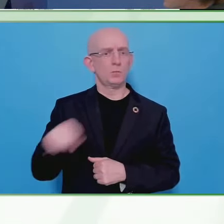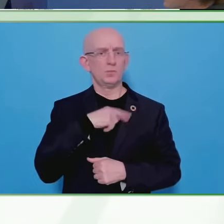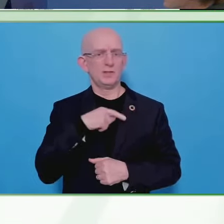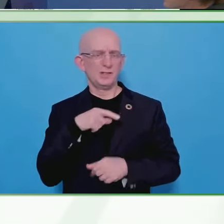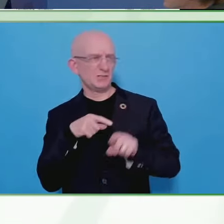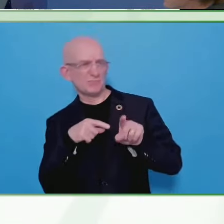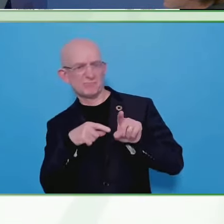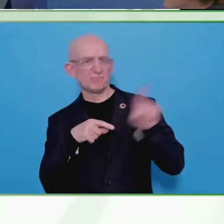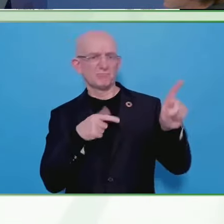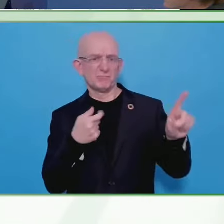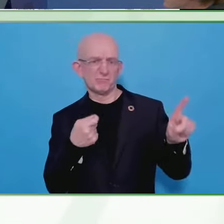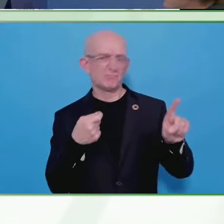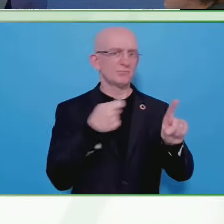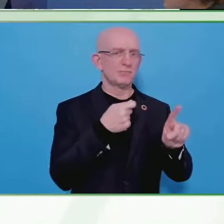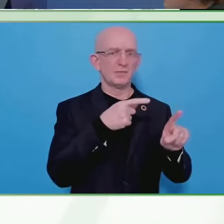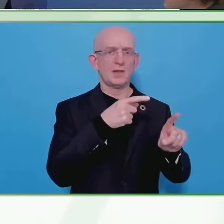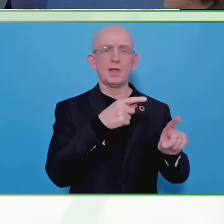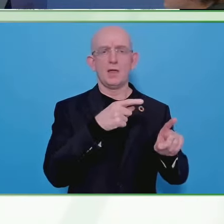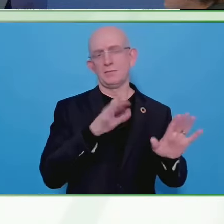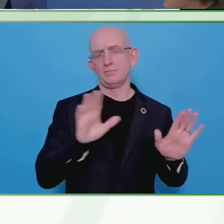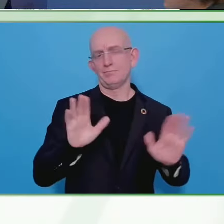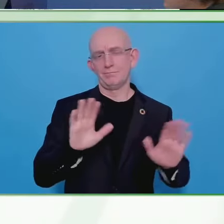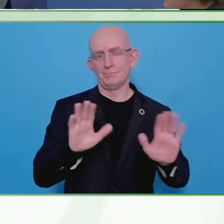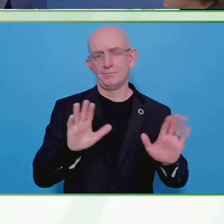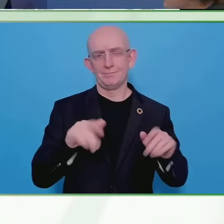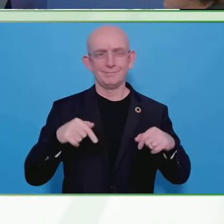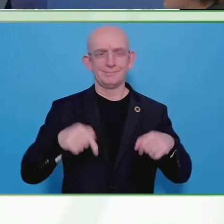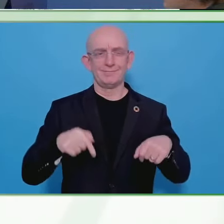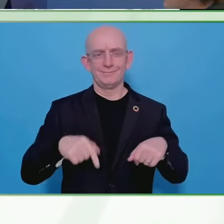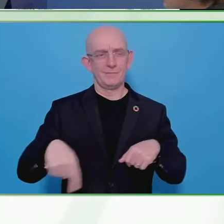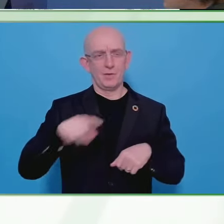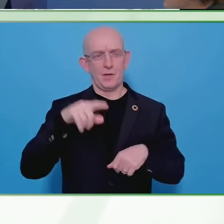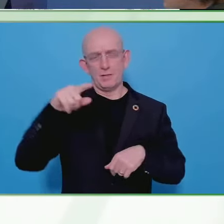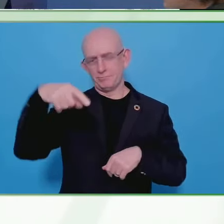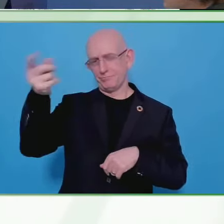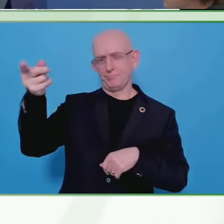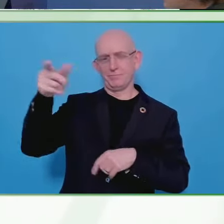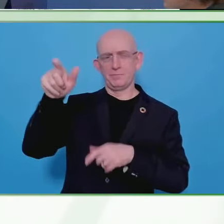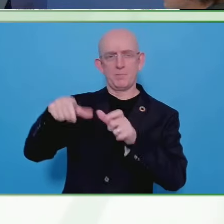the corporations as well. We have some corporate representatives here, but they are